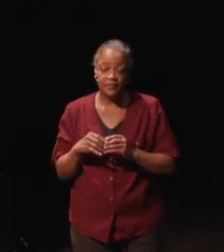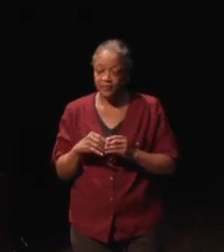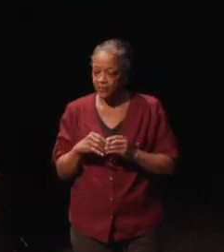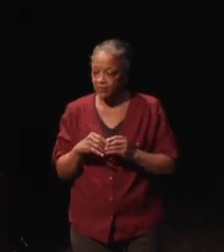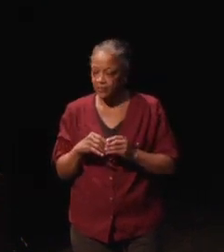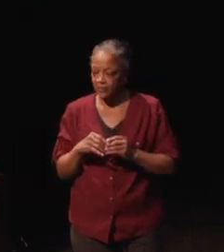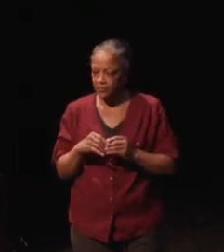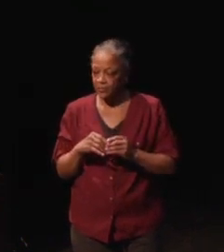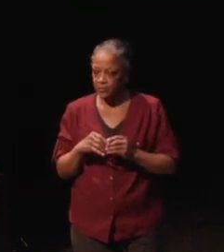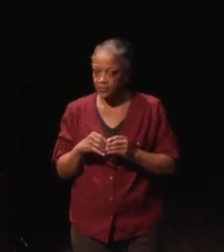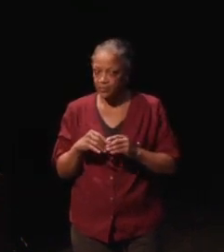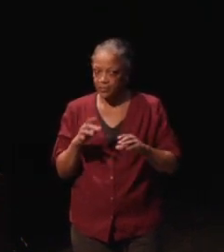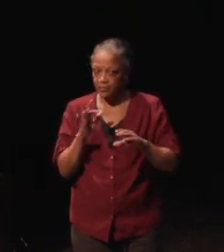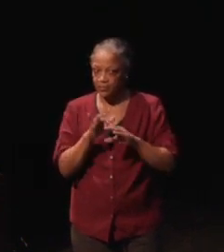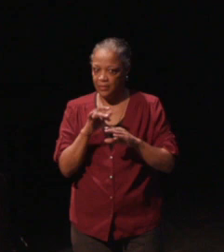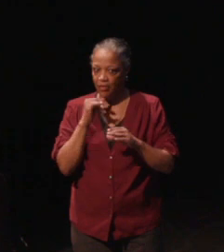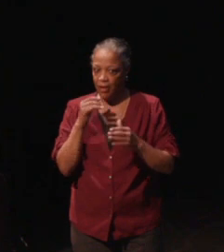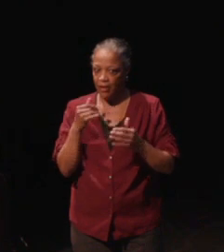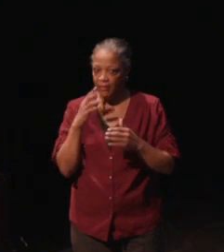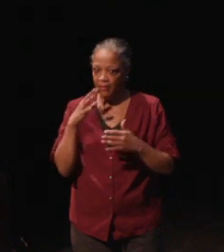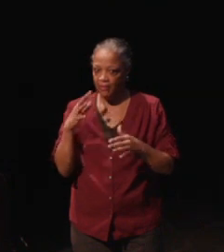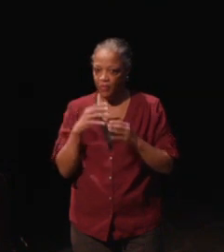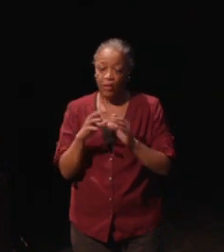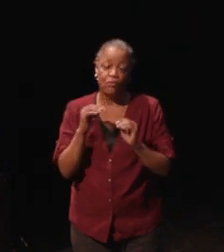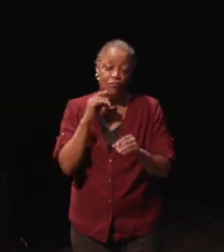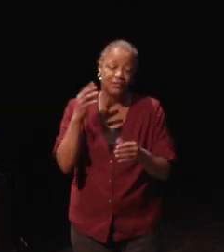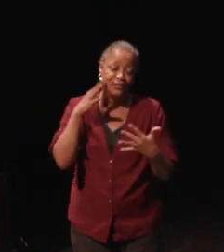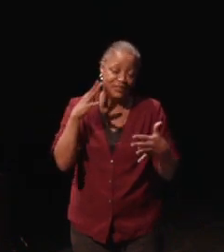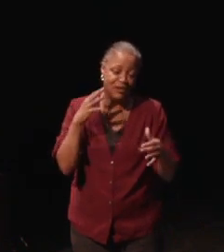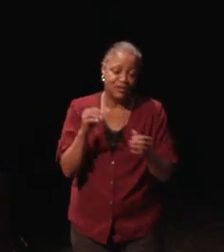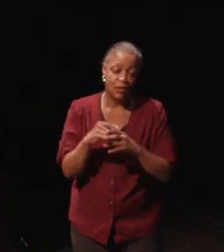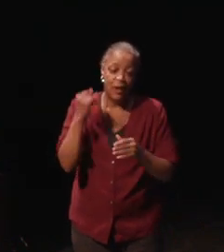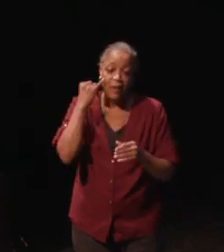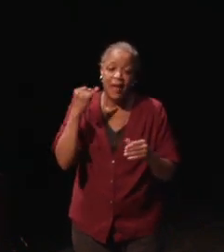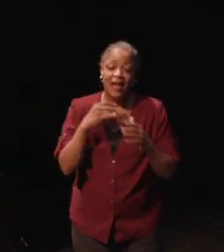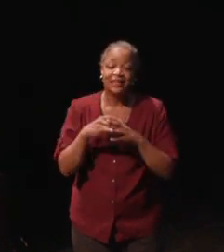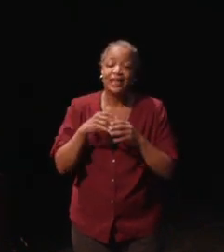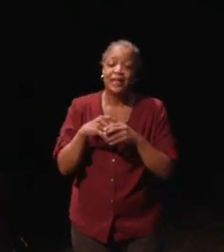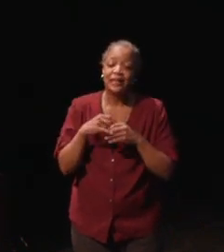It doesn't work. Just imagine centers bells like .